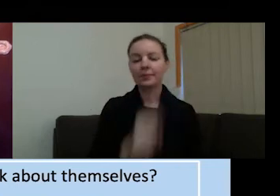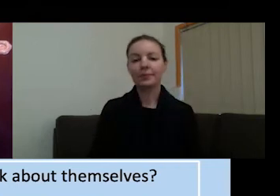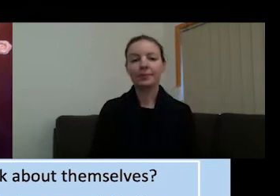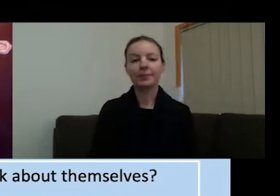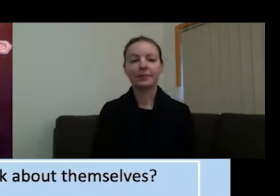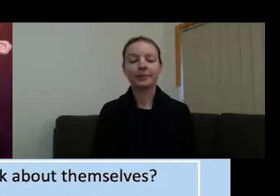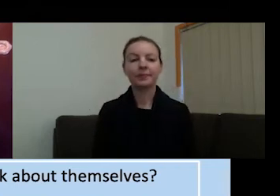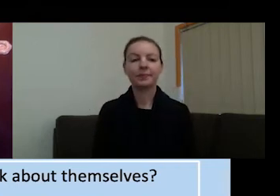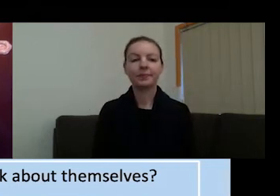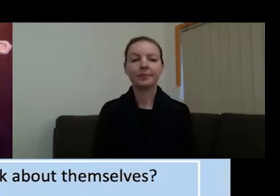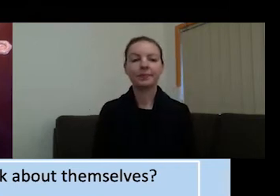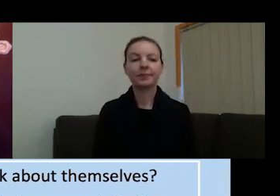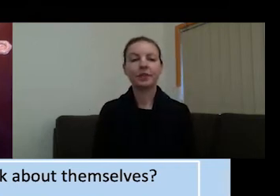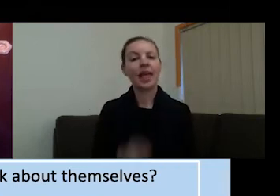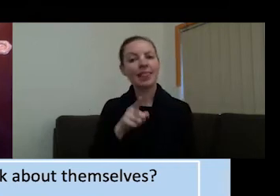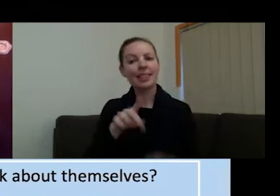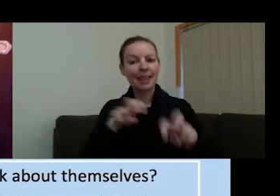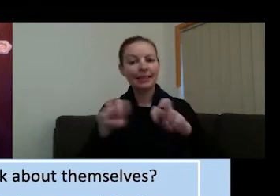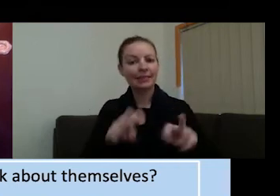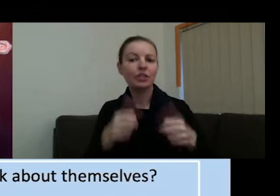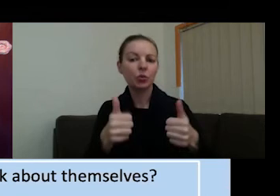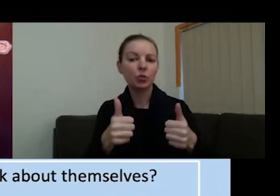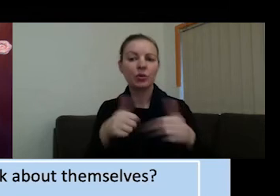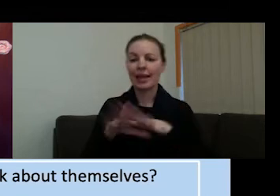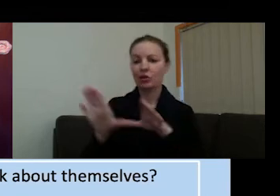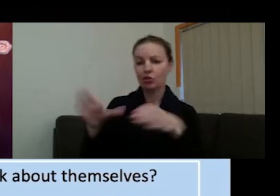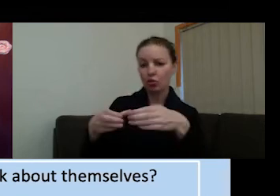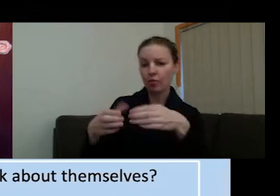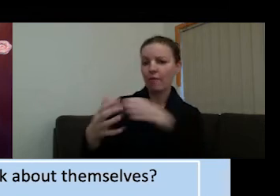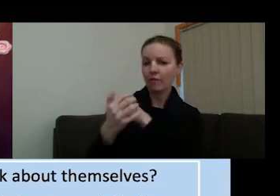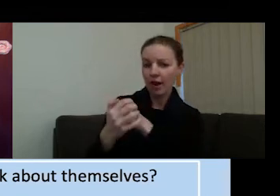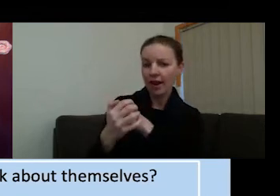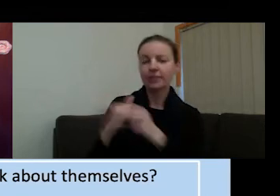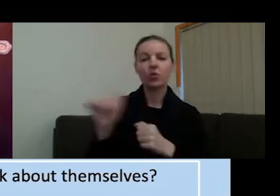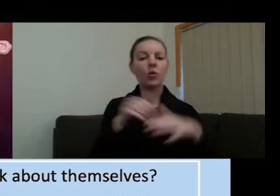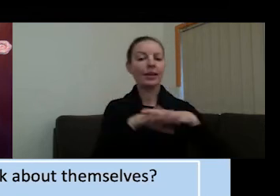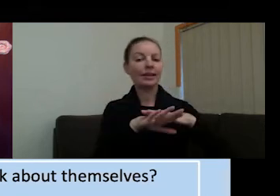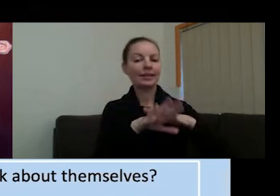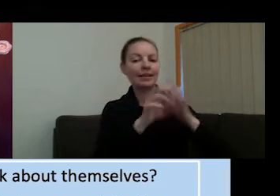perhaps, friendship group, studio mates or within an arts